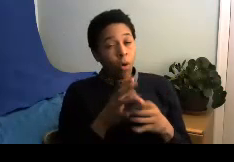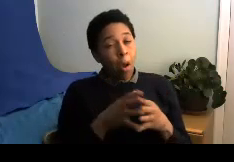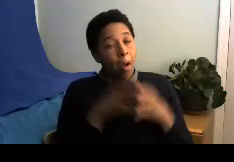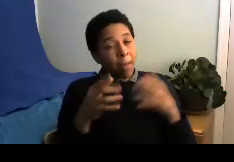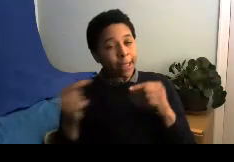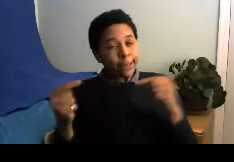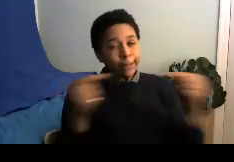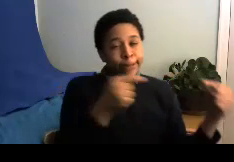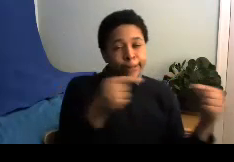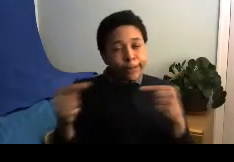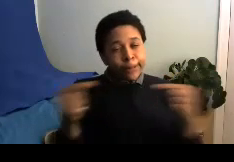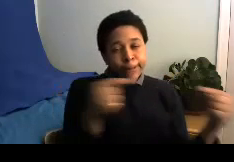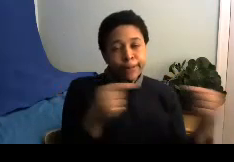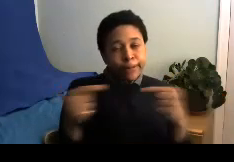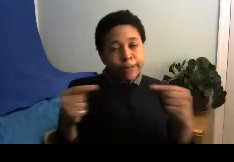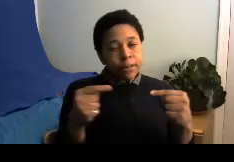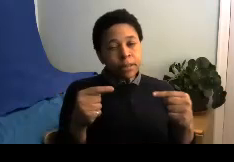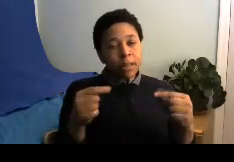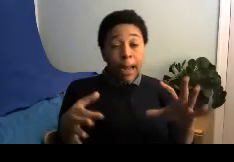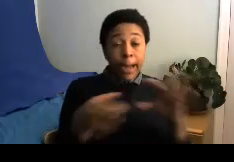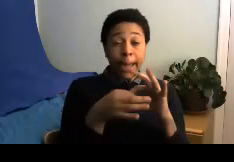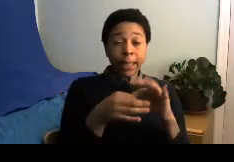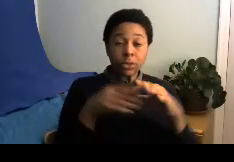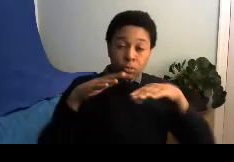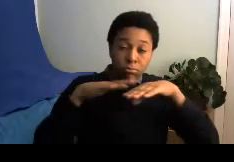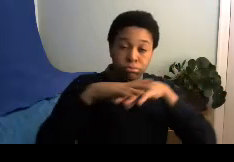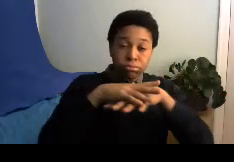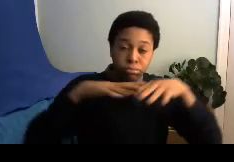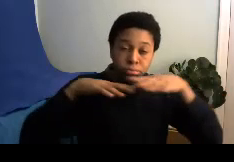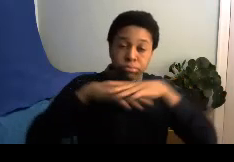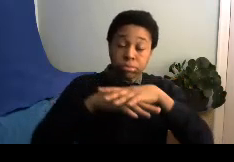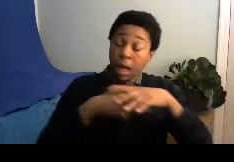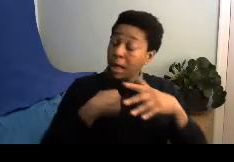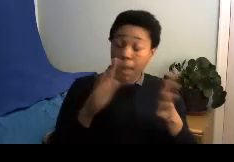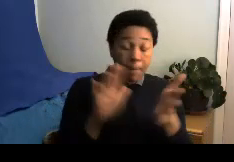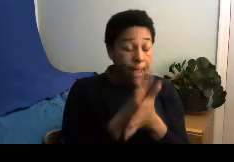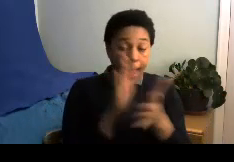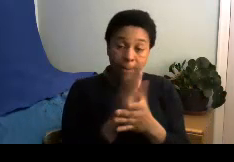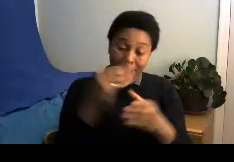over intersectionality. And I'm really glad to be part of that conversation as an intersectional writer.